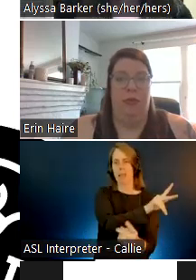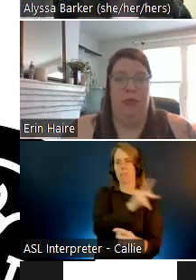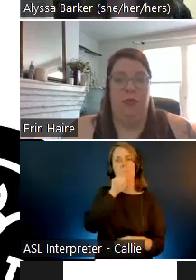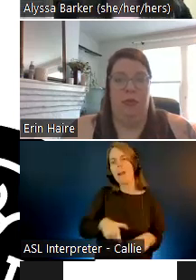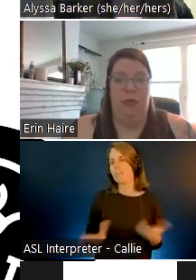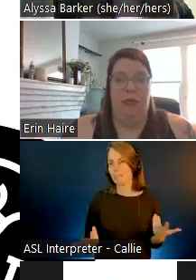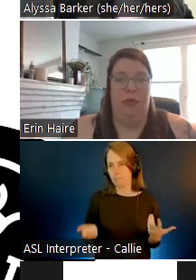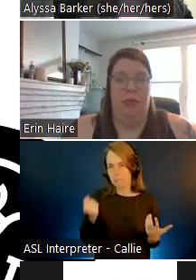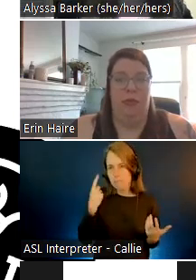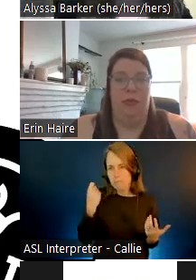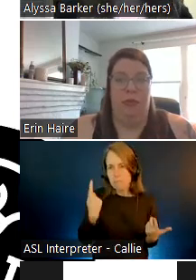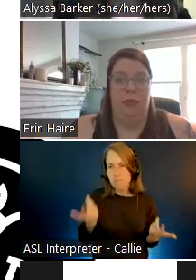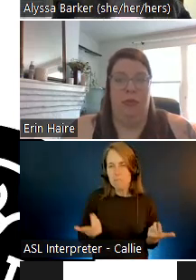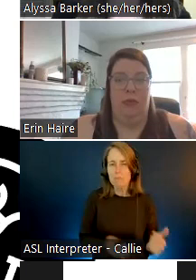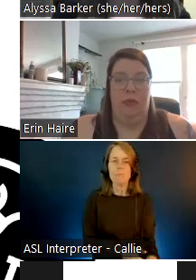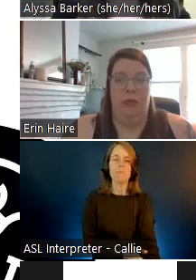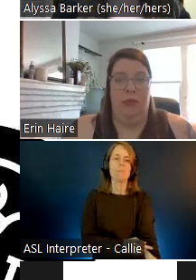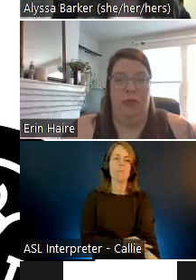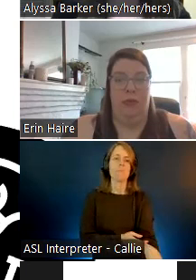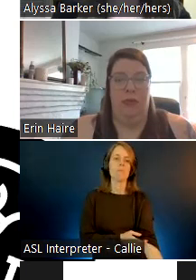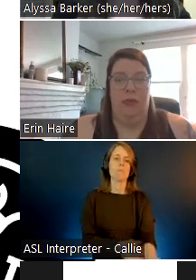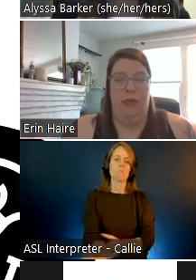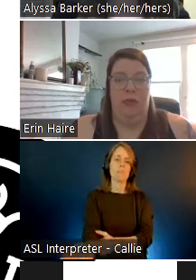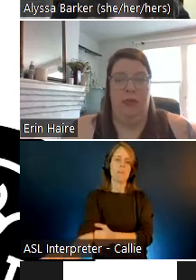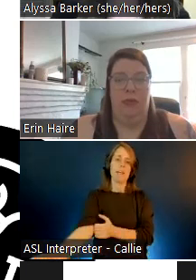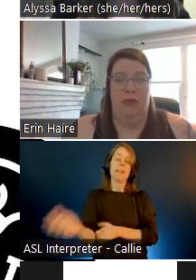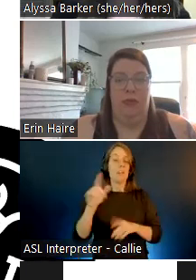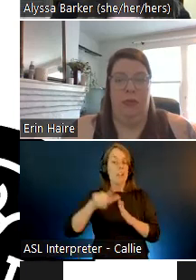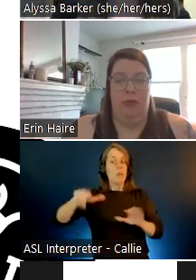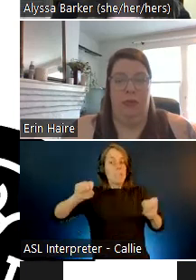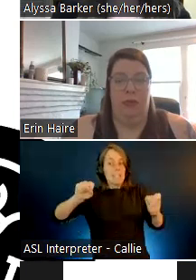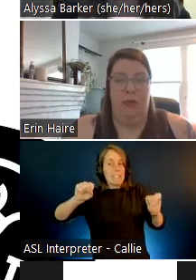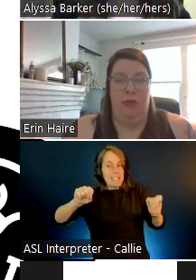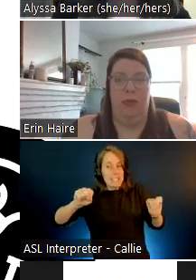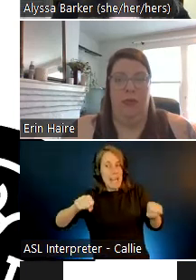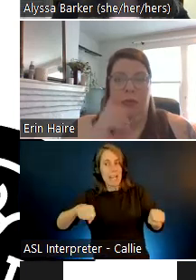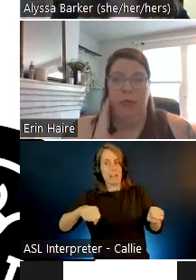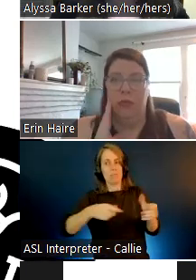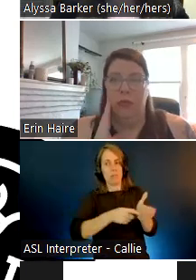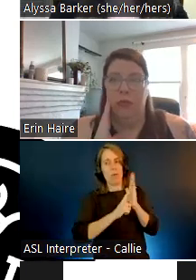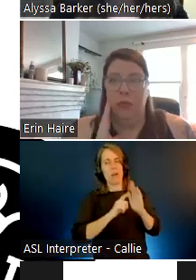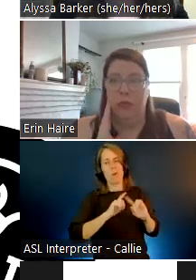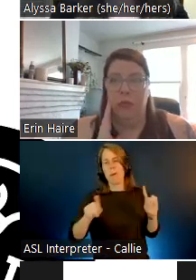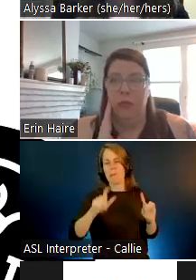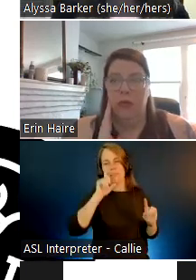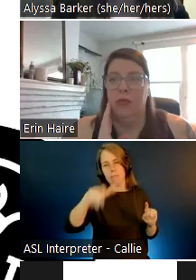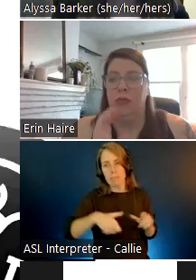doesn't have to require the tenant to restore it to the original condition next slide please